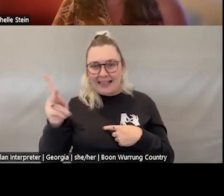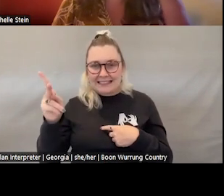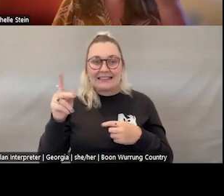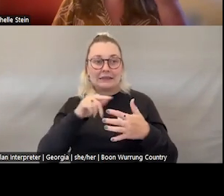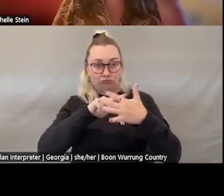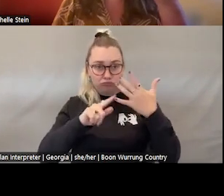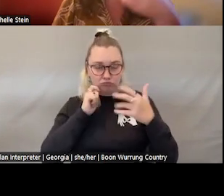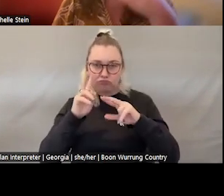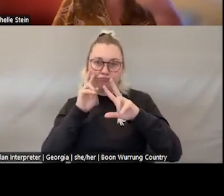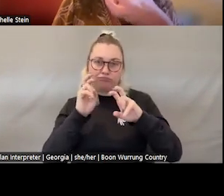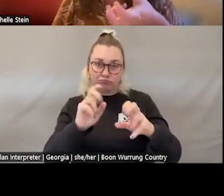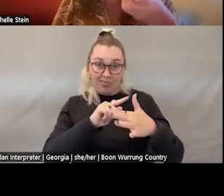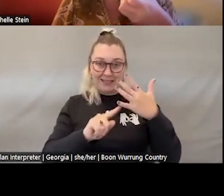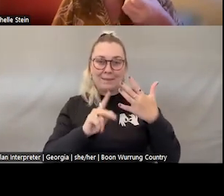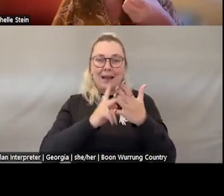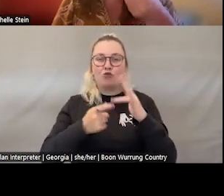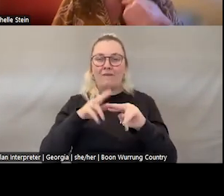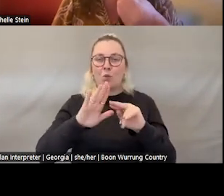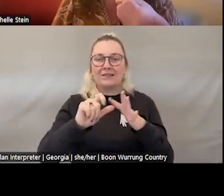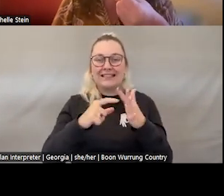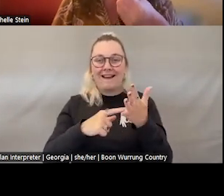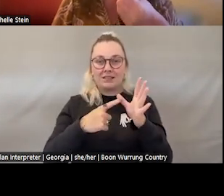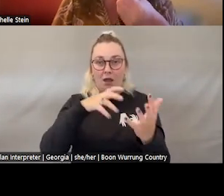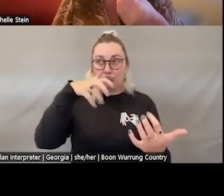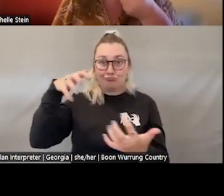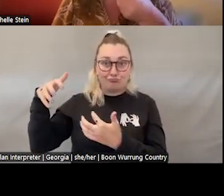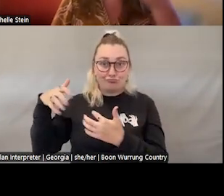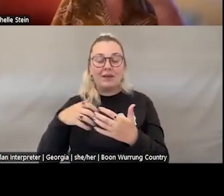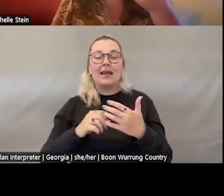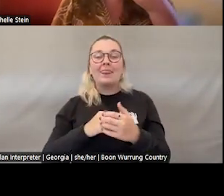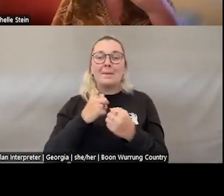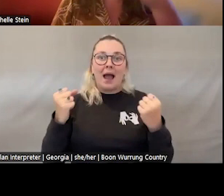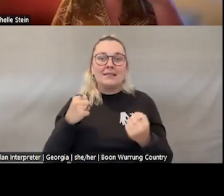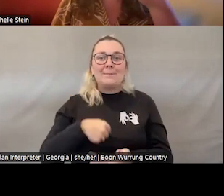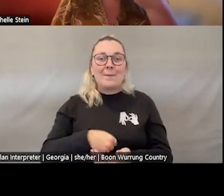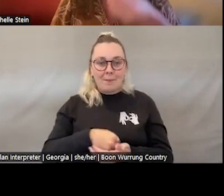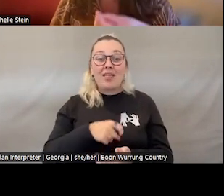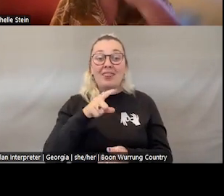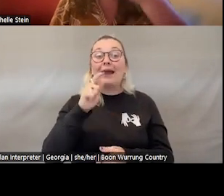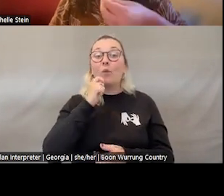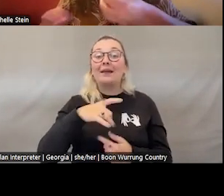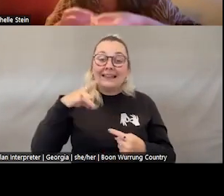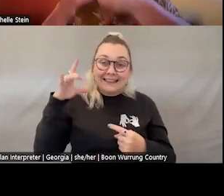analysing as part of the daily you bring in a mighty minimum are going to be key to then